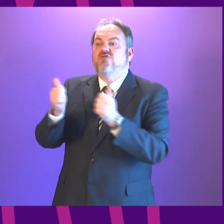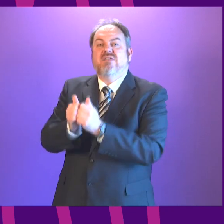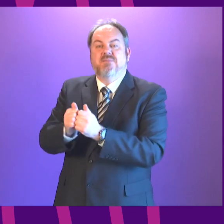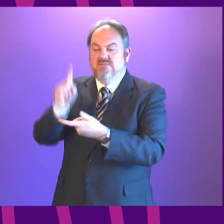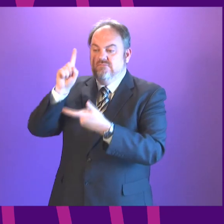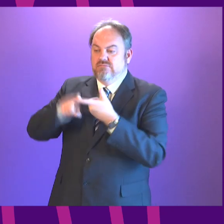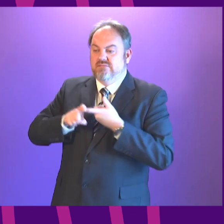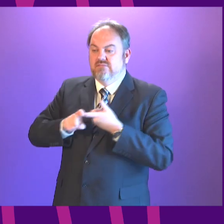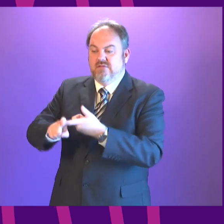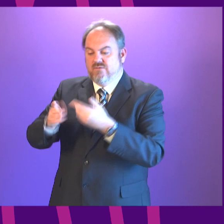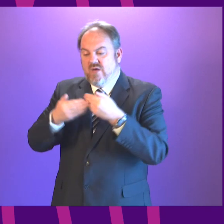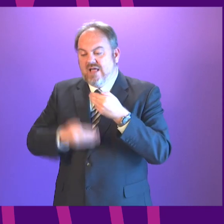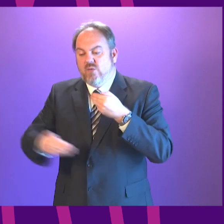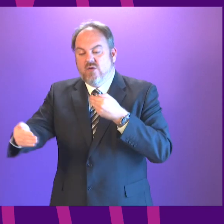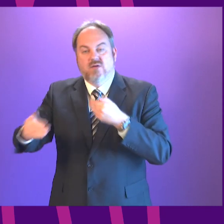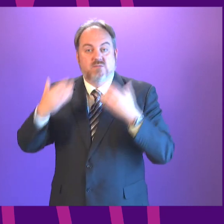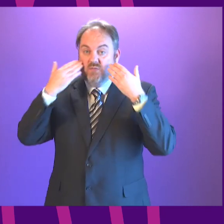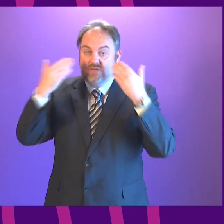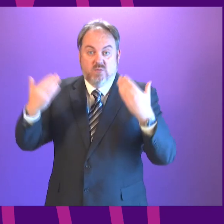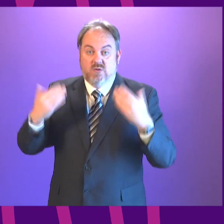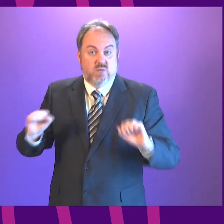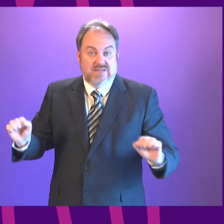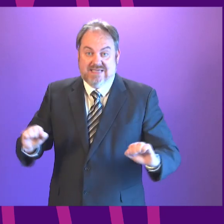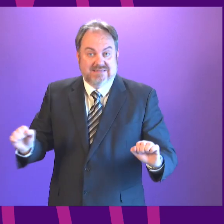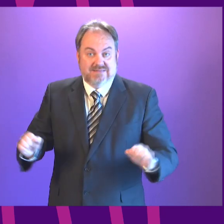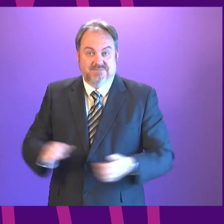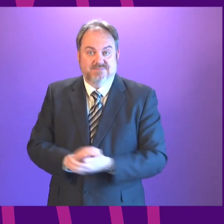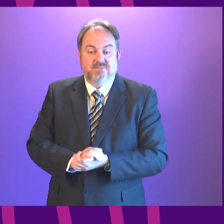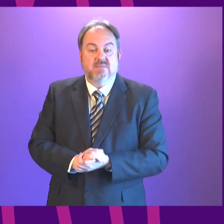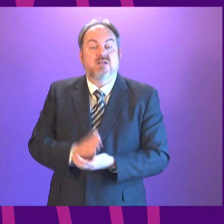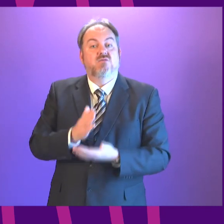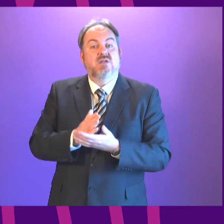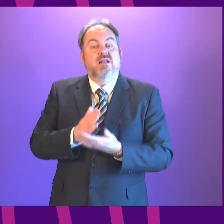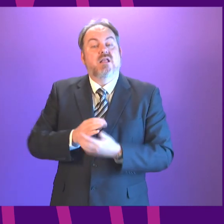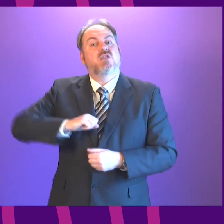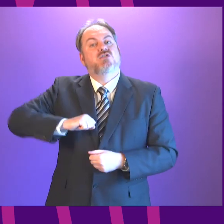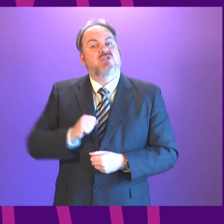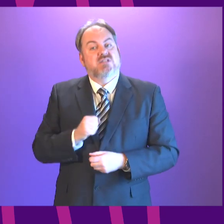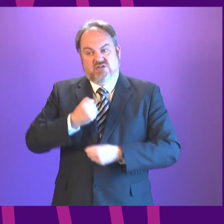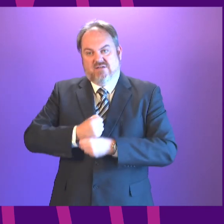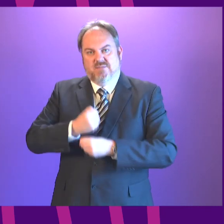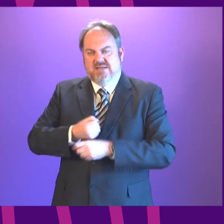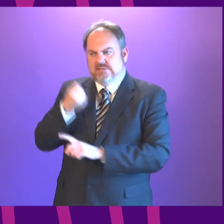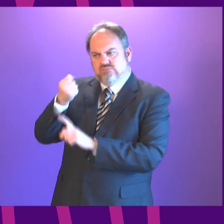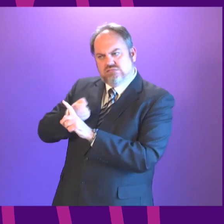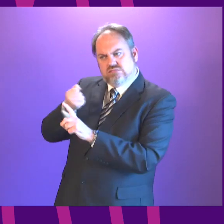take to put any agreement into operation. The Scottish Government is pressing, and will continue to press, the UK Government to give